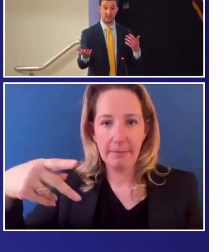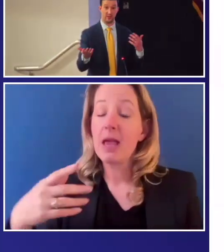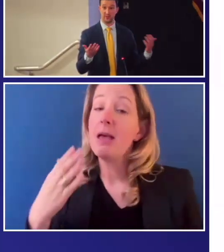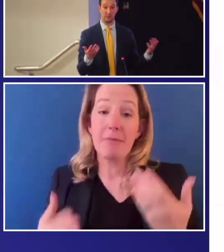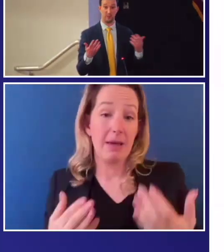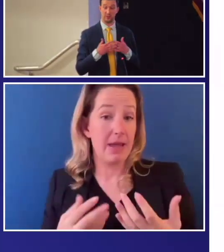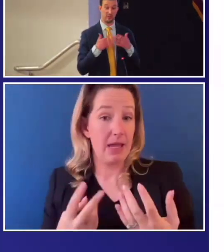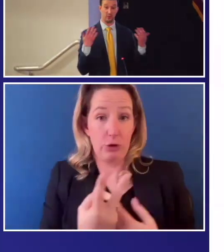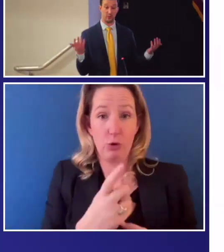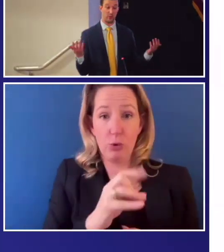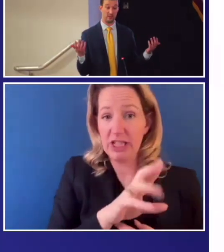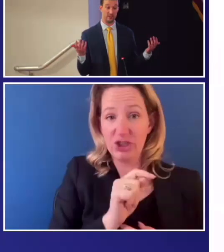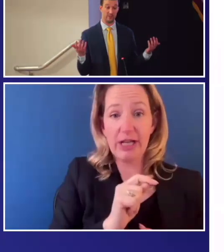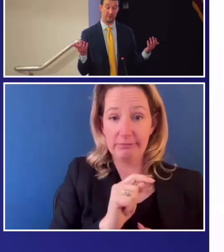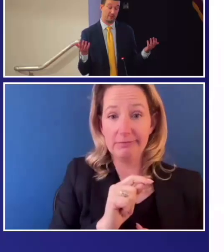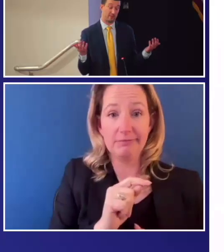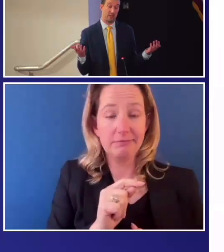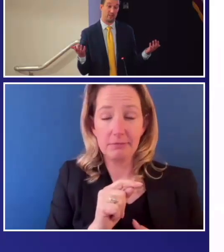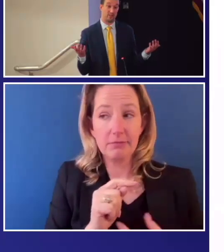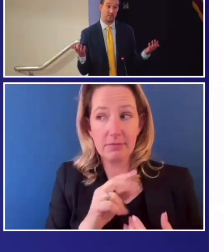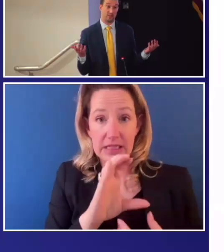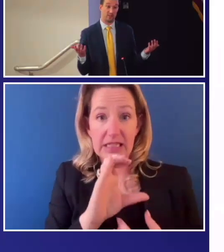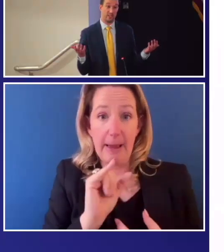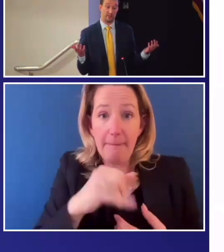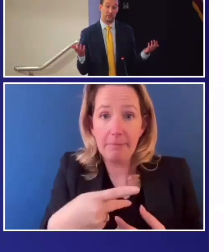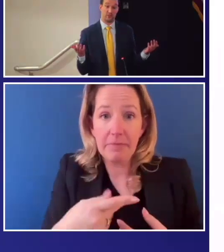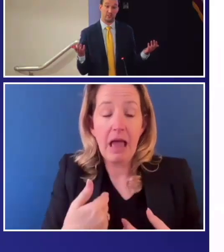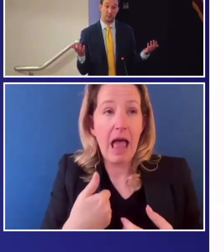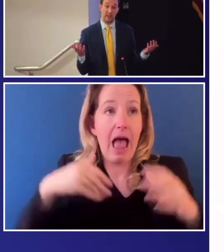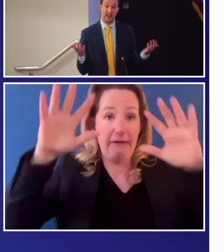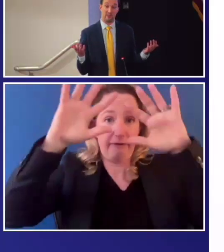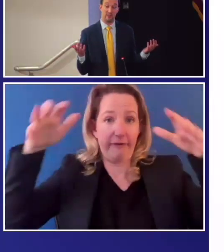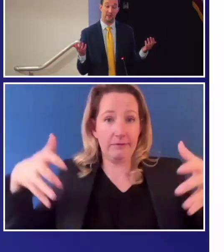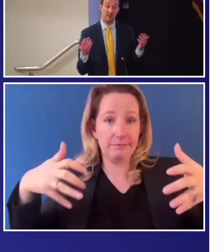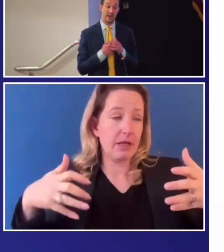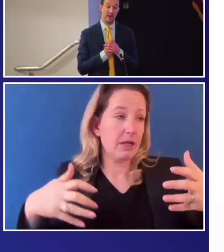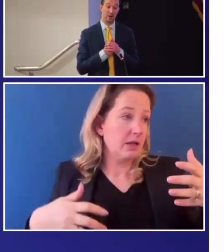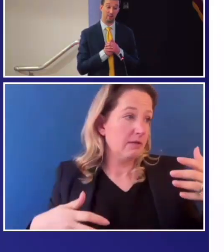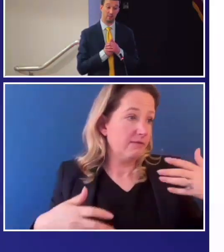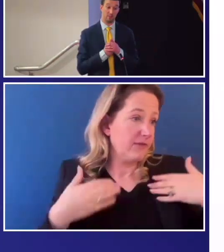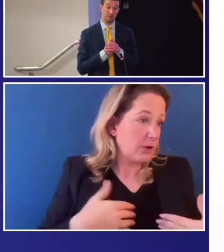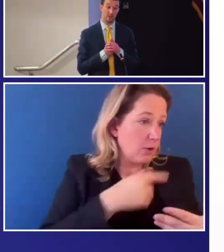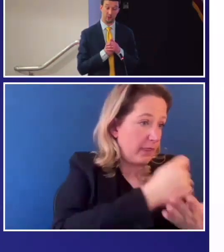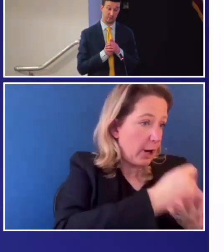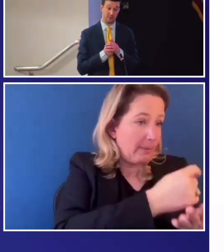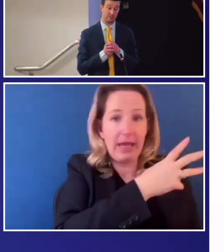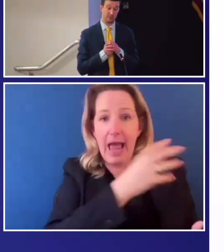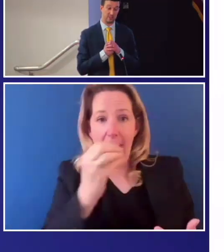another example you said could be wildly different? This is the best classification system we have. Congress specifically